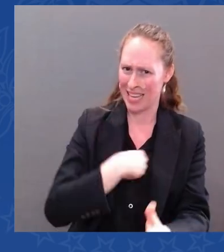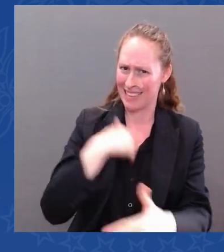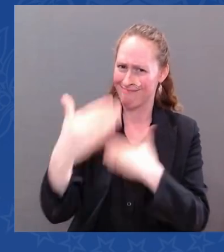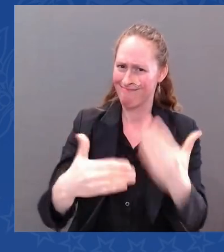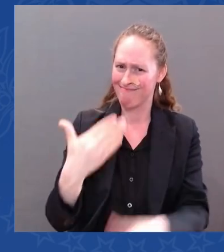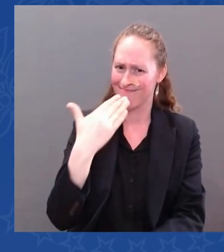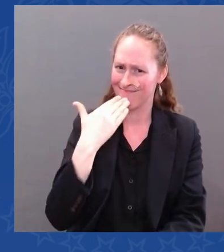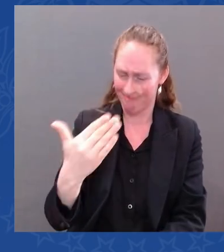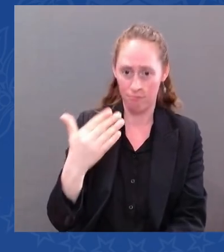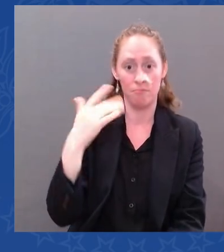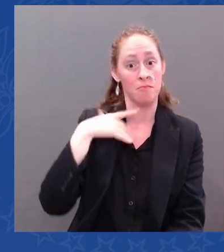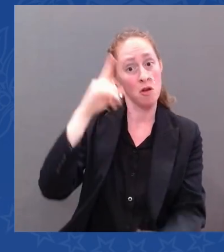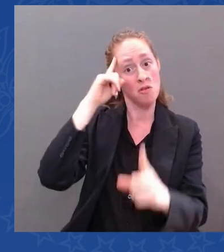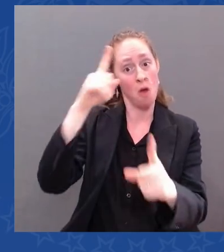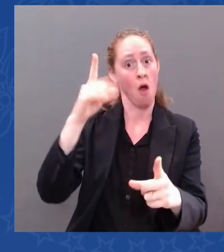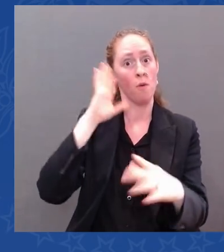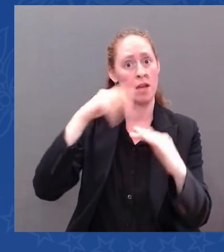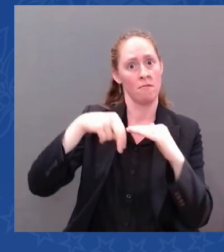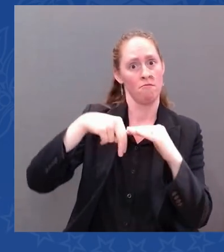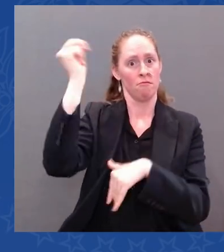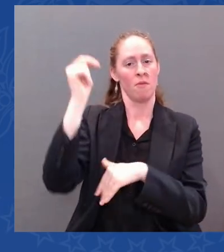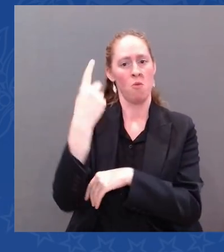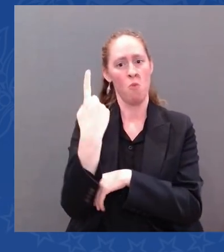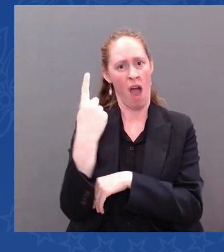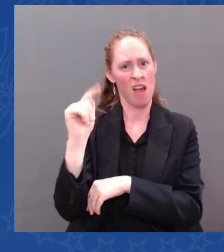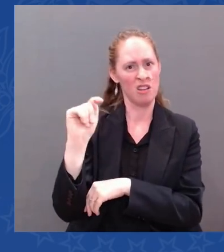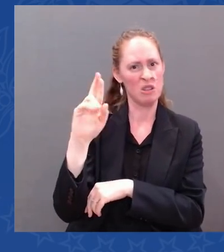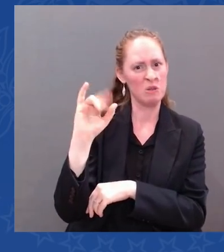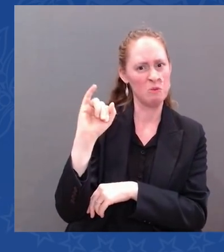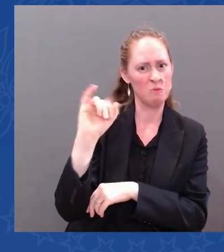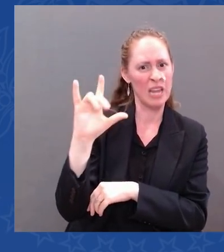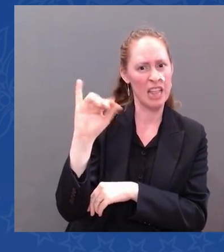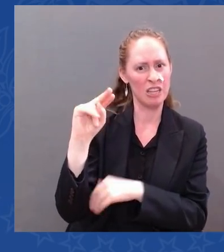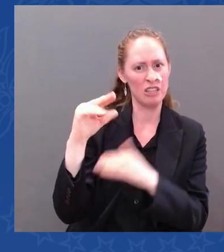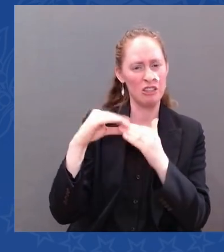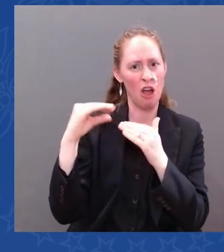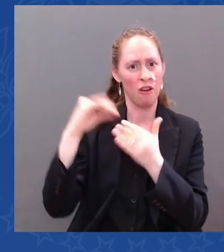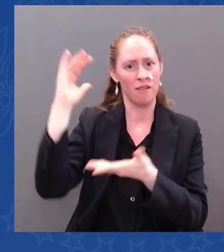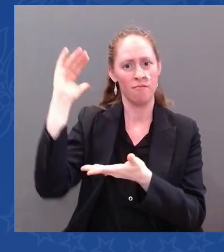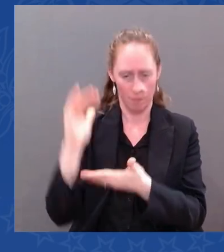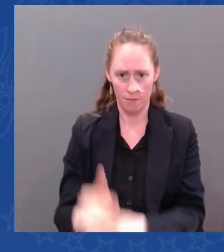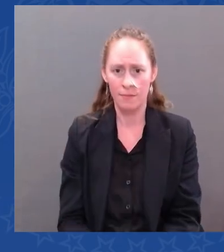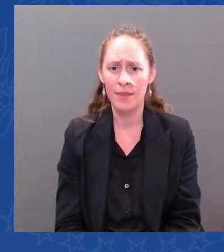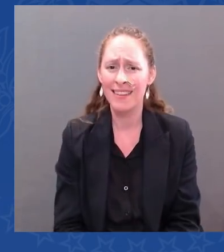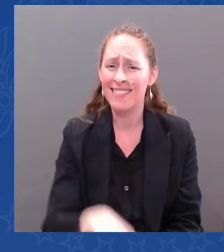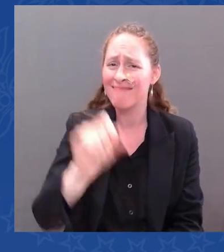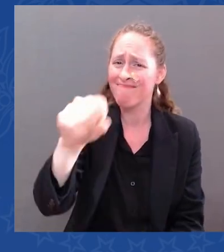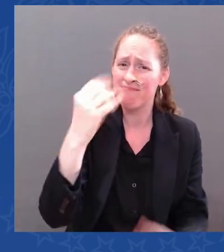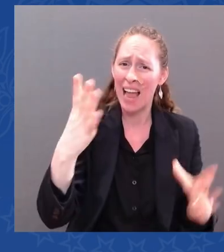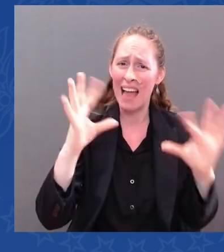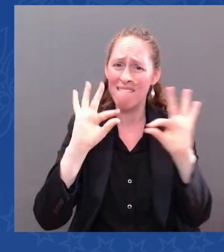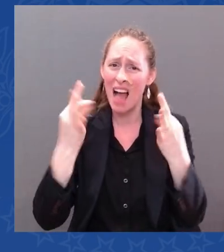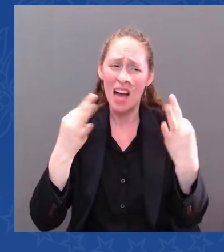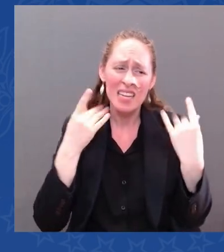to deal with -- with the global problem of inflation, which is real -- a lot of people are being hurt by it.